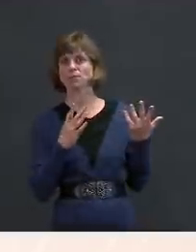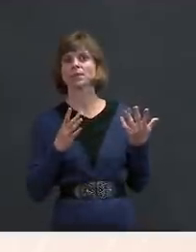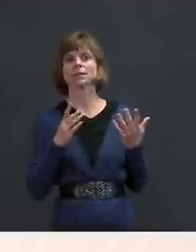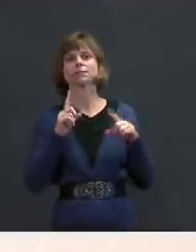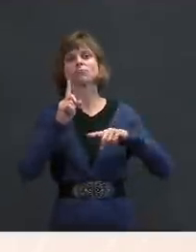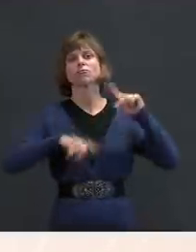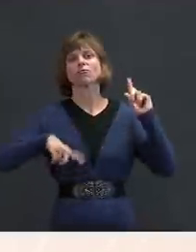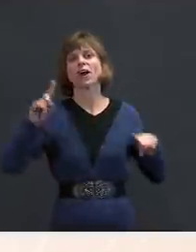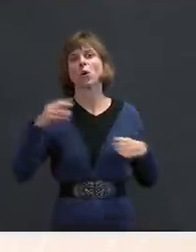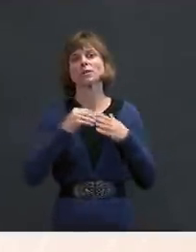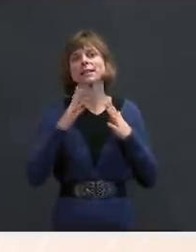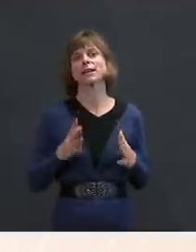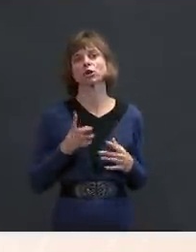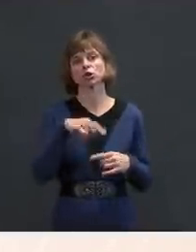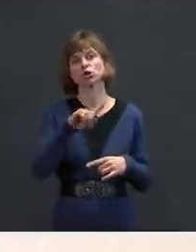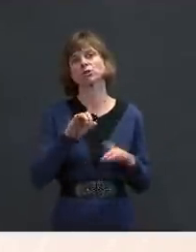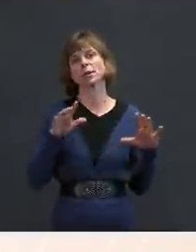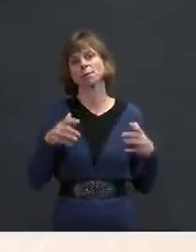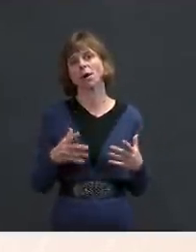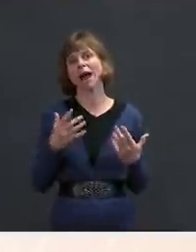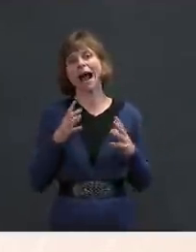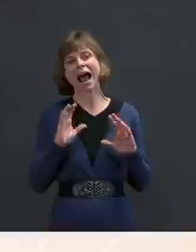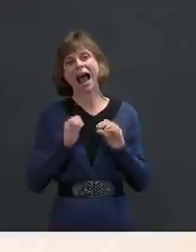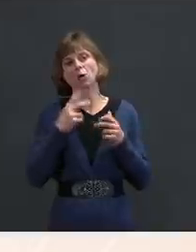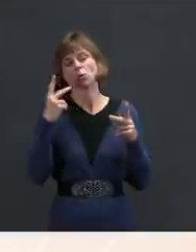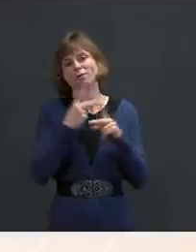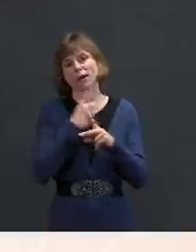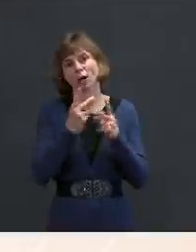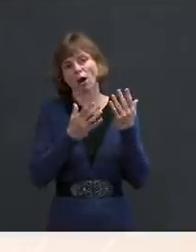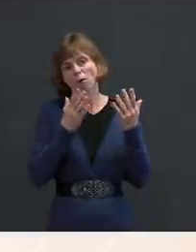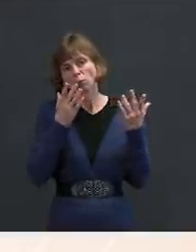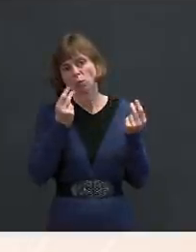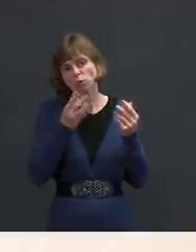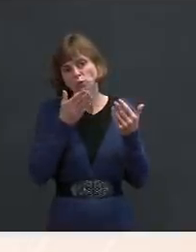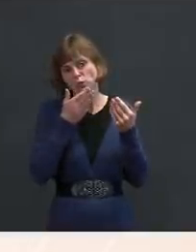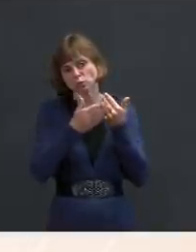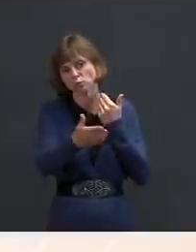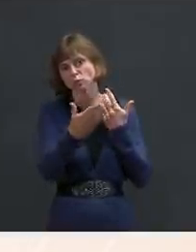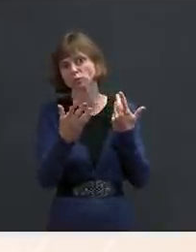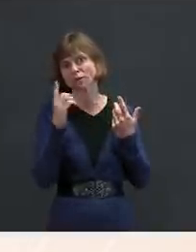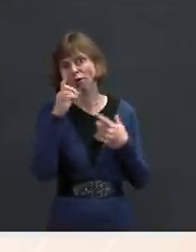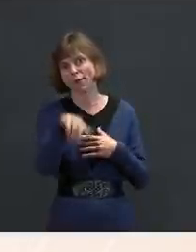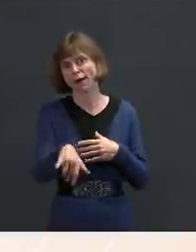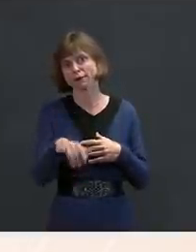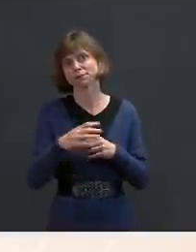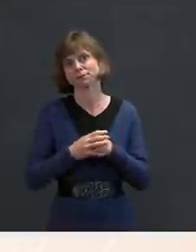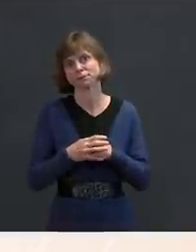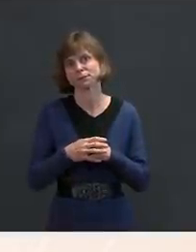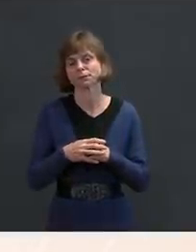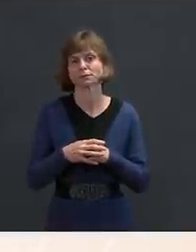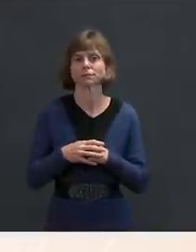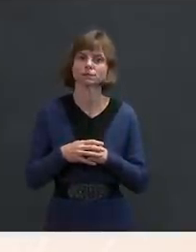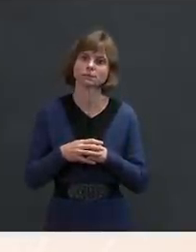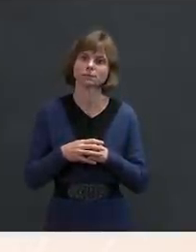in determining the best path forward for that. Go ahead, Jeff. The Press: A follow-up to Jeff's question, which it much strikes me. The White House doesn't have 50 votes